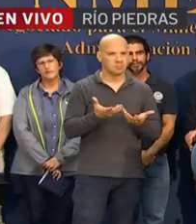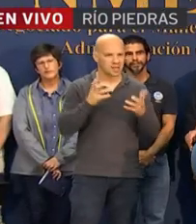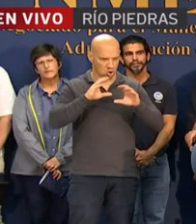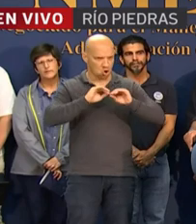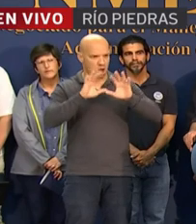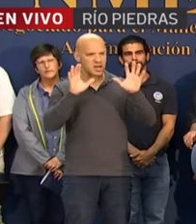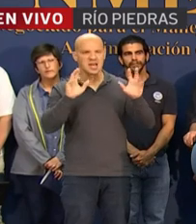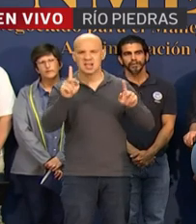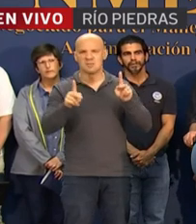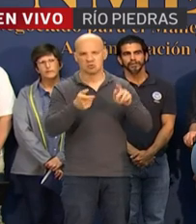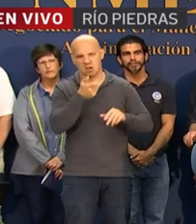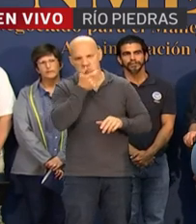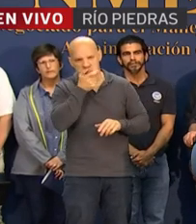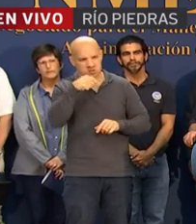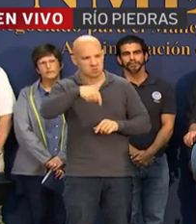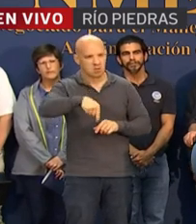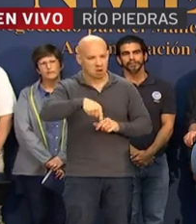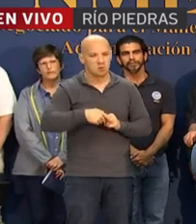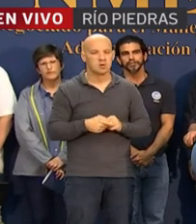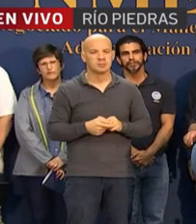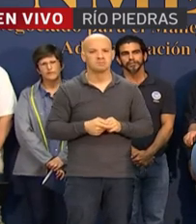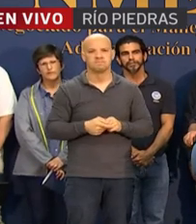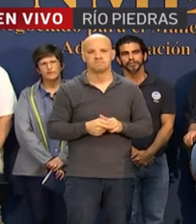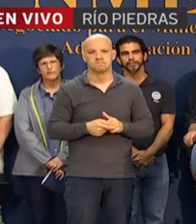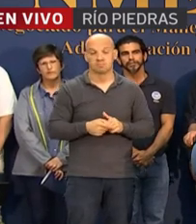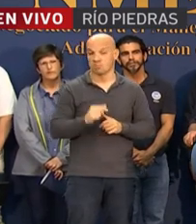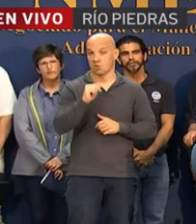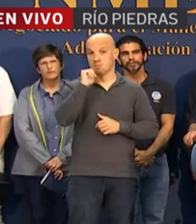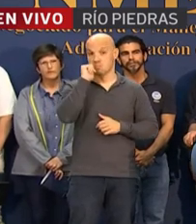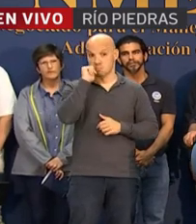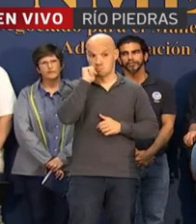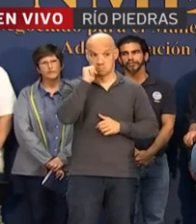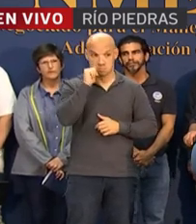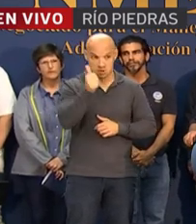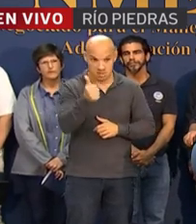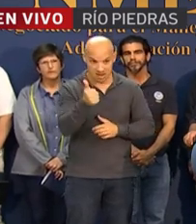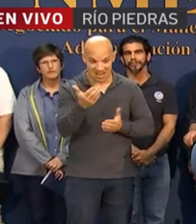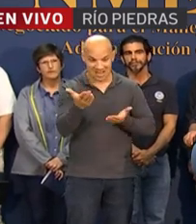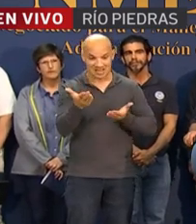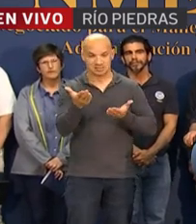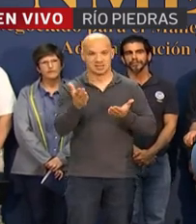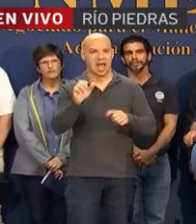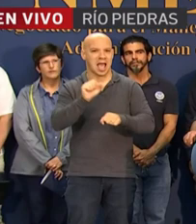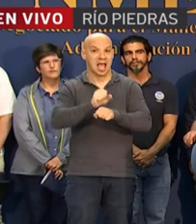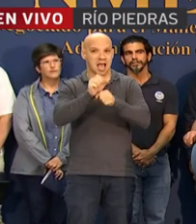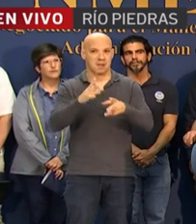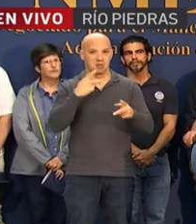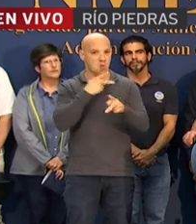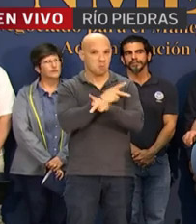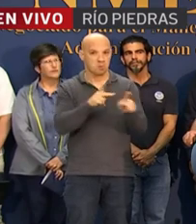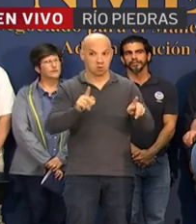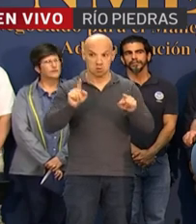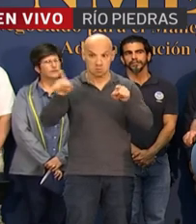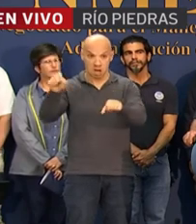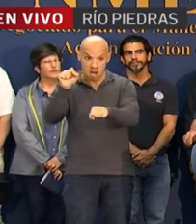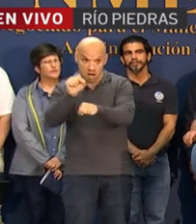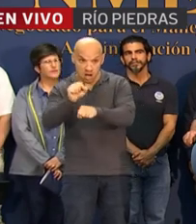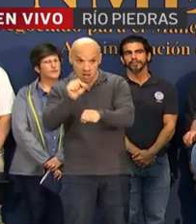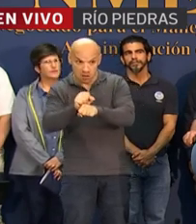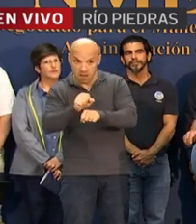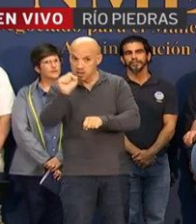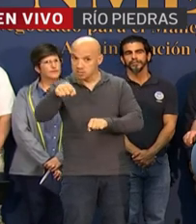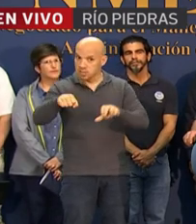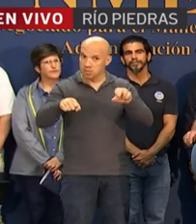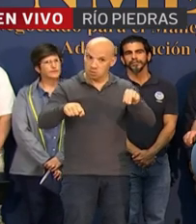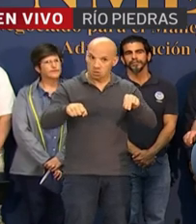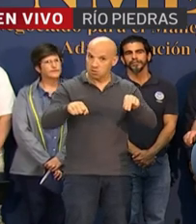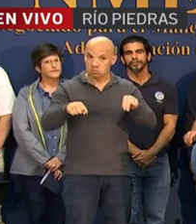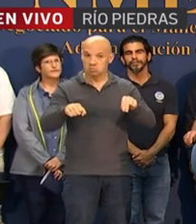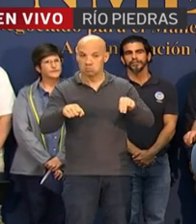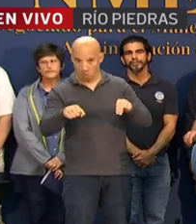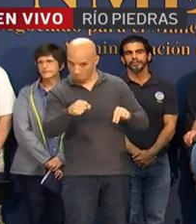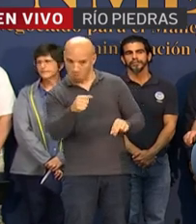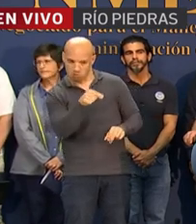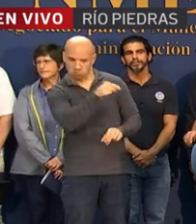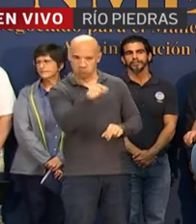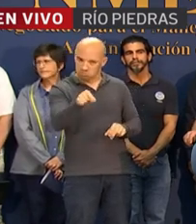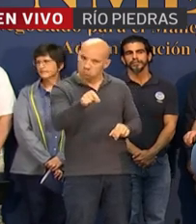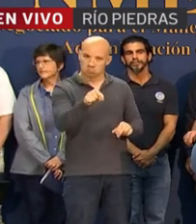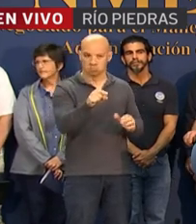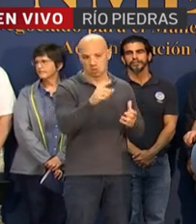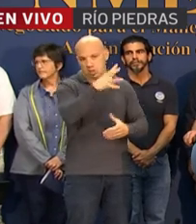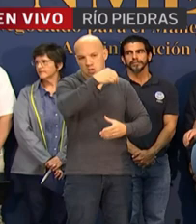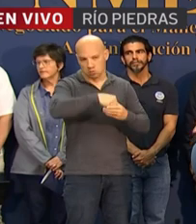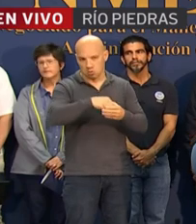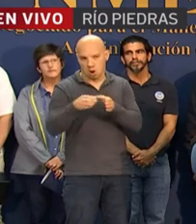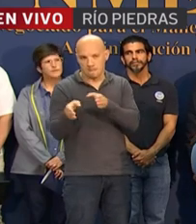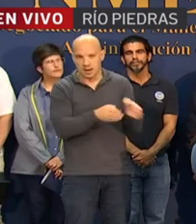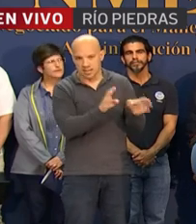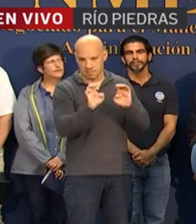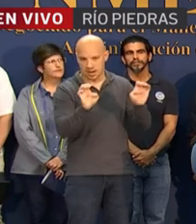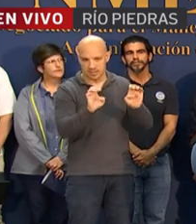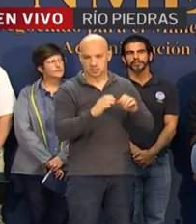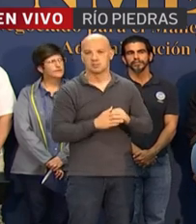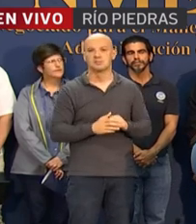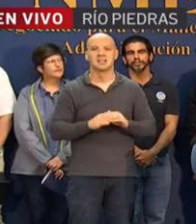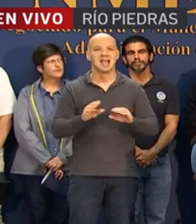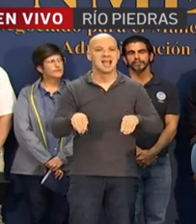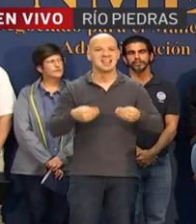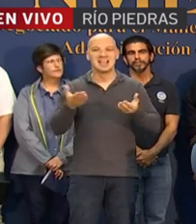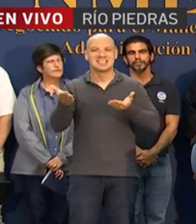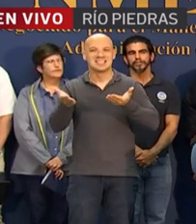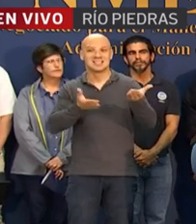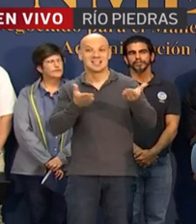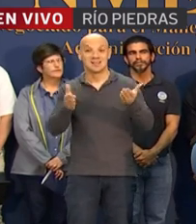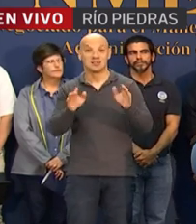ESPERAMOS, QUE SI LO